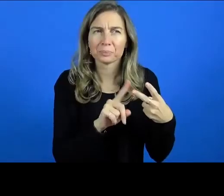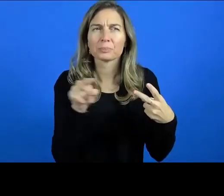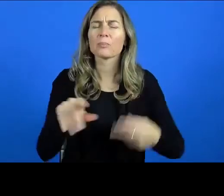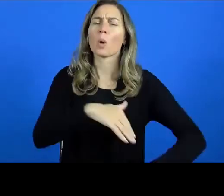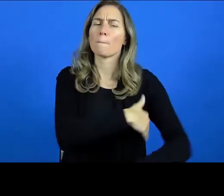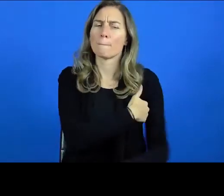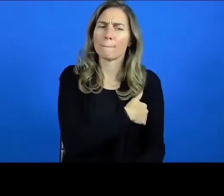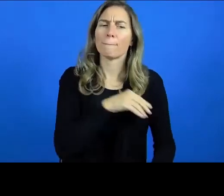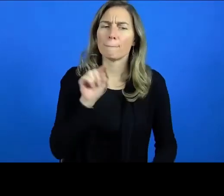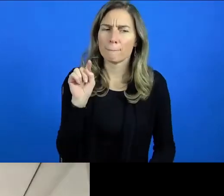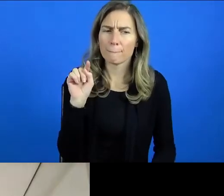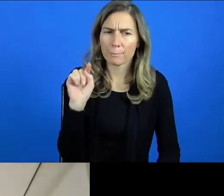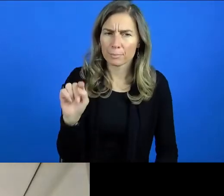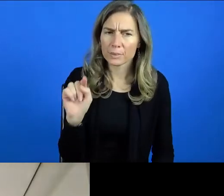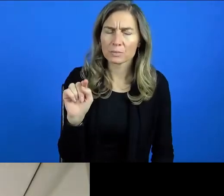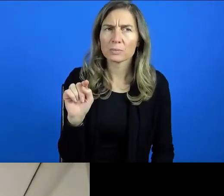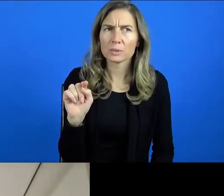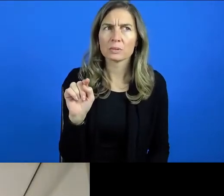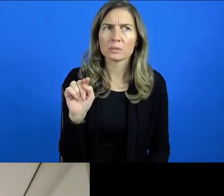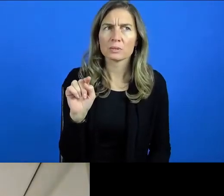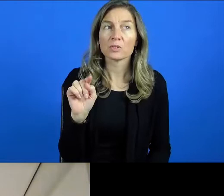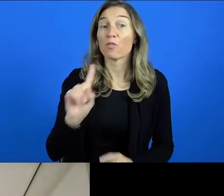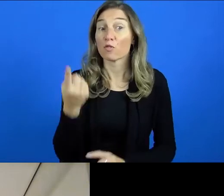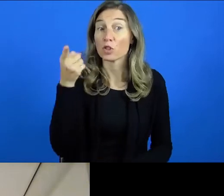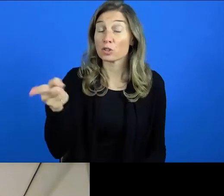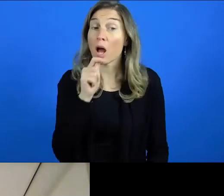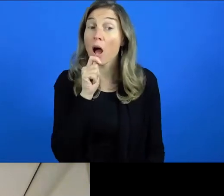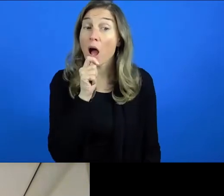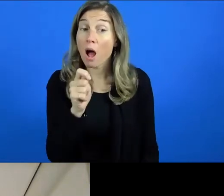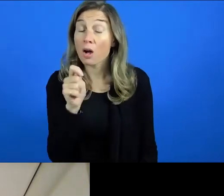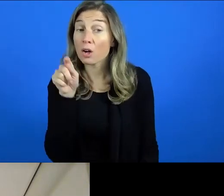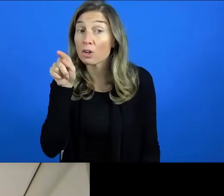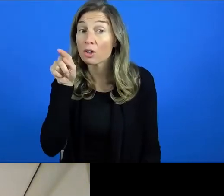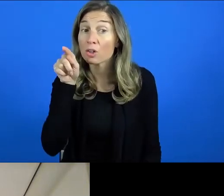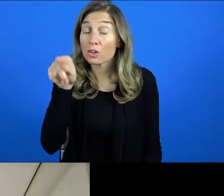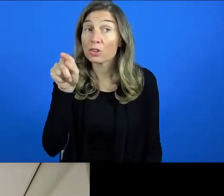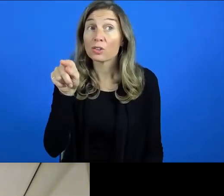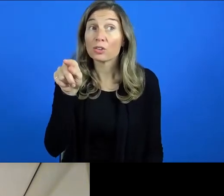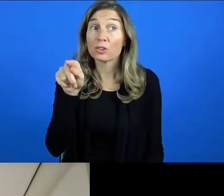a Civil Society Organization from Hungary, it was suggested that the Ombudsman could consider